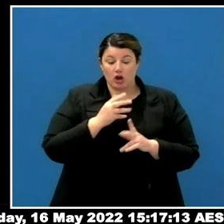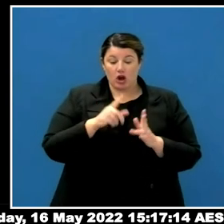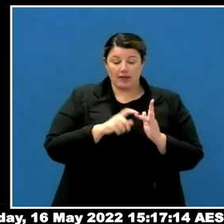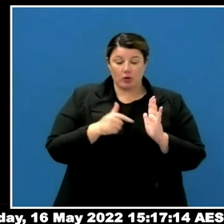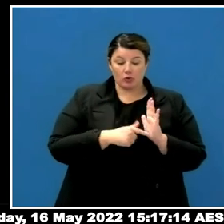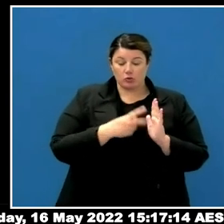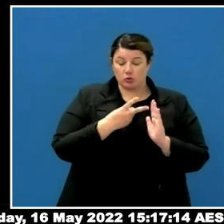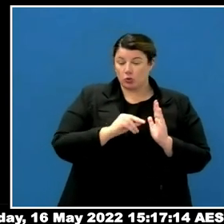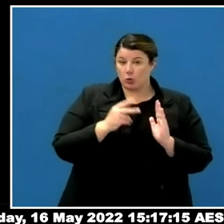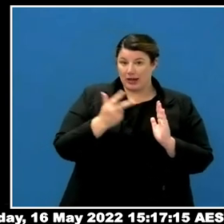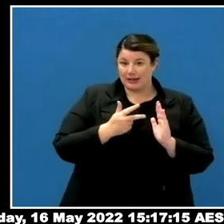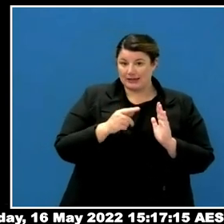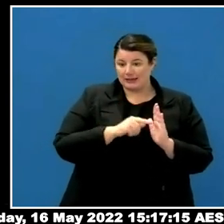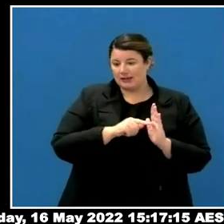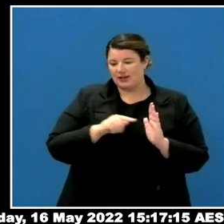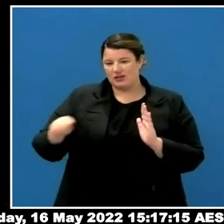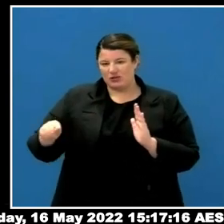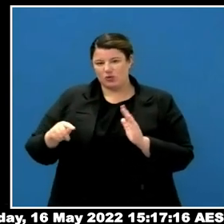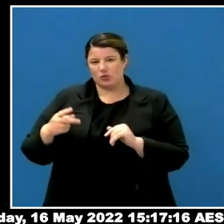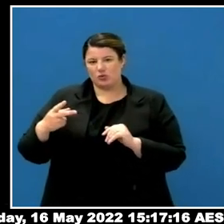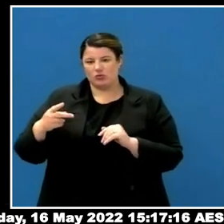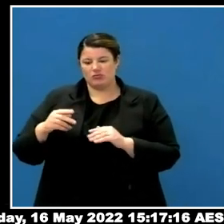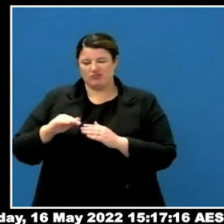Yes. MR FOGARTY: And as the Chair has pointed out, if you look at the last page of